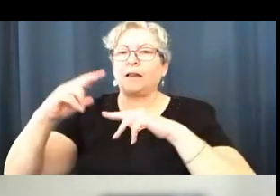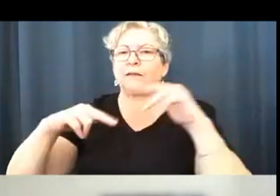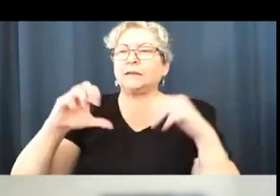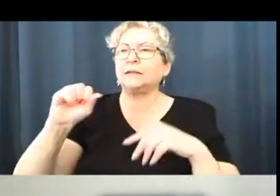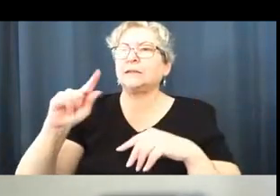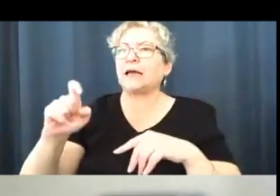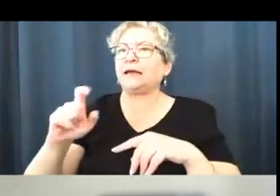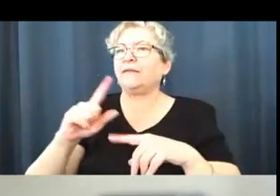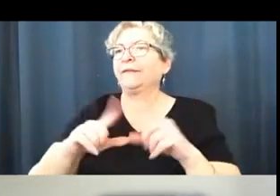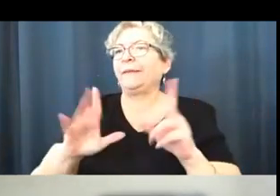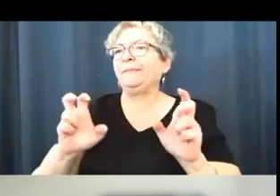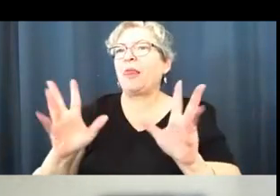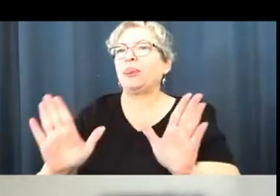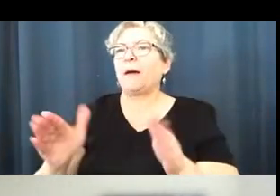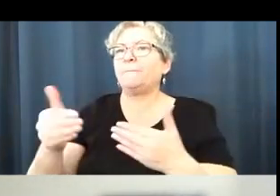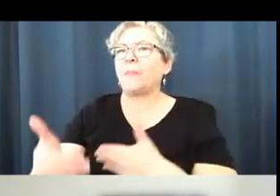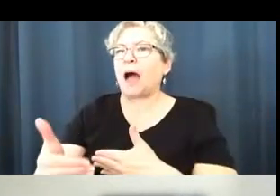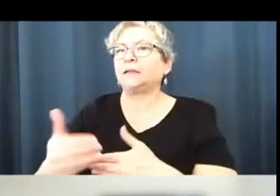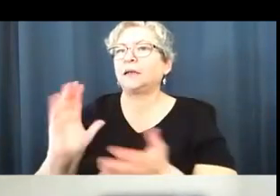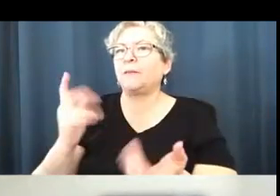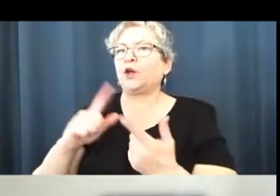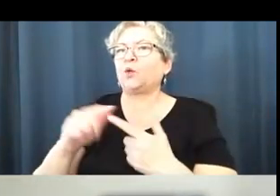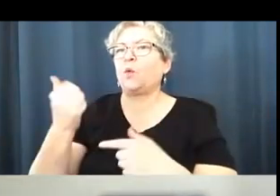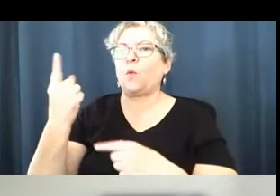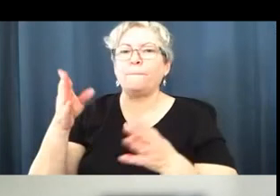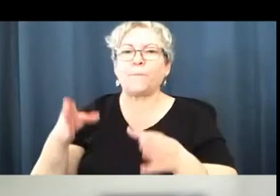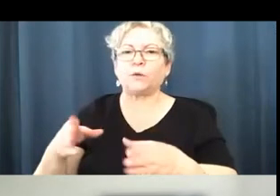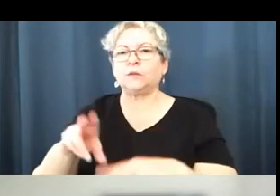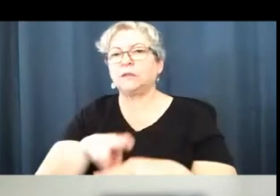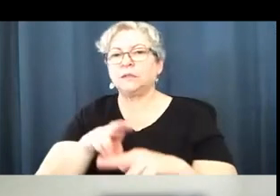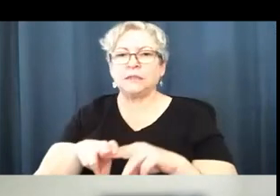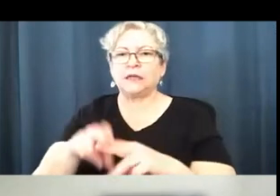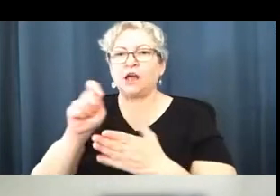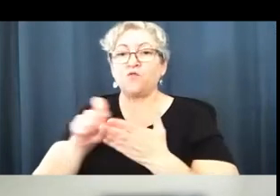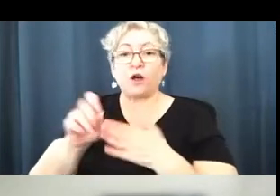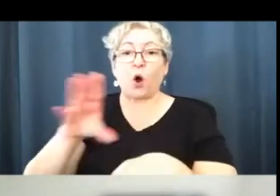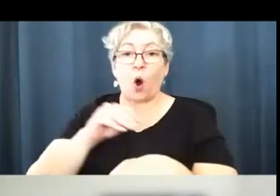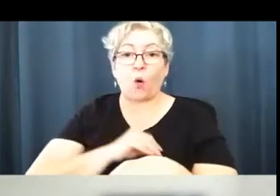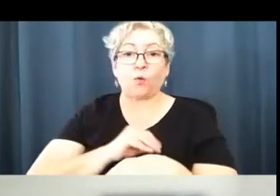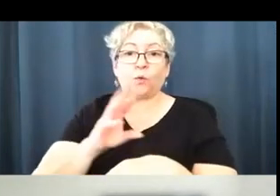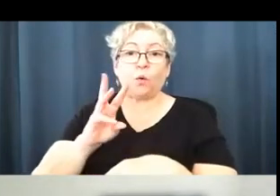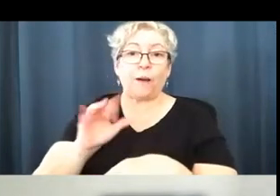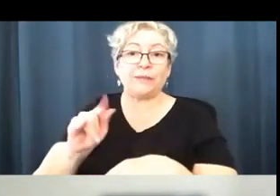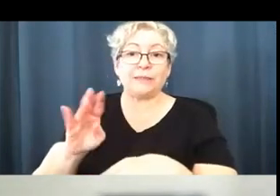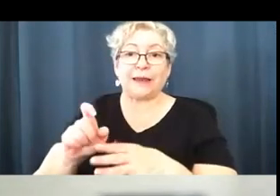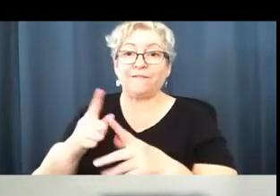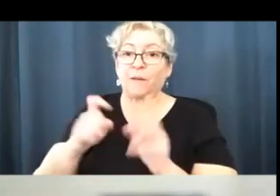and this is as opposed to somebody sitting down and writing your own website from scratch which a lot of people aren't doing,